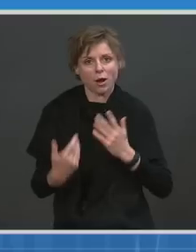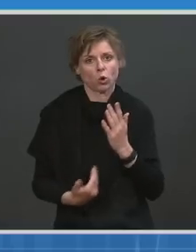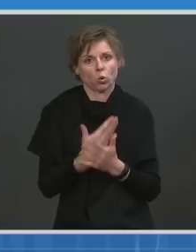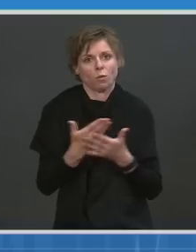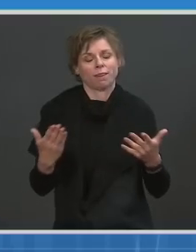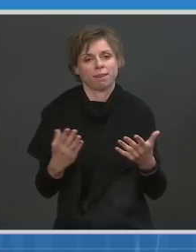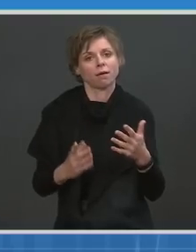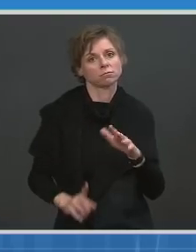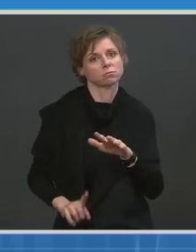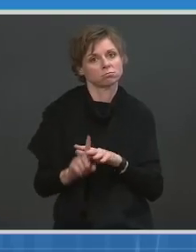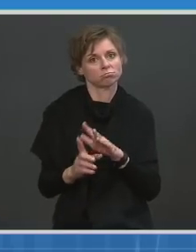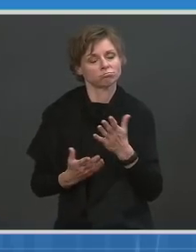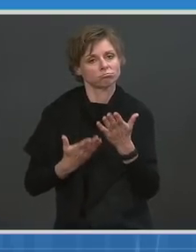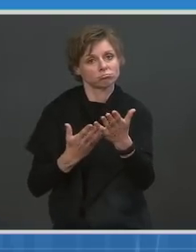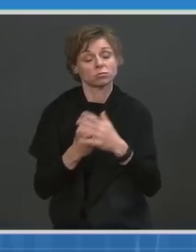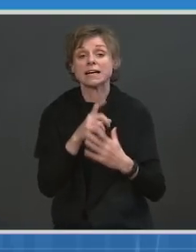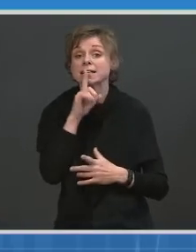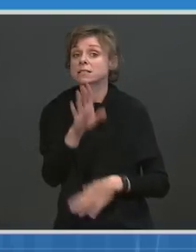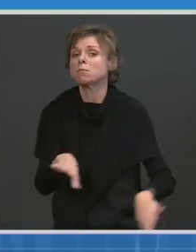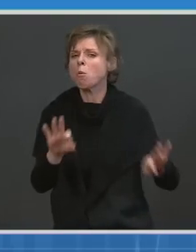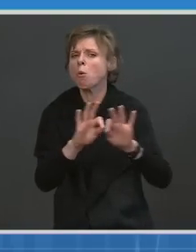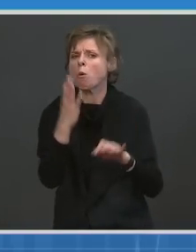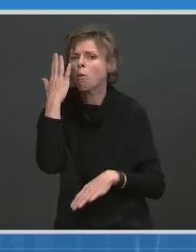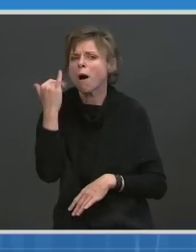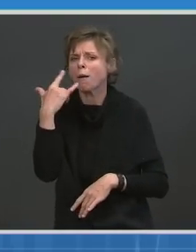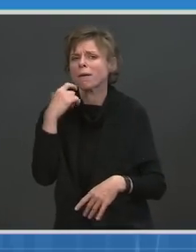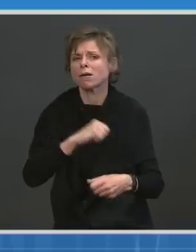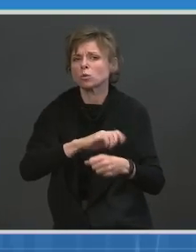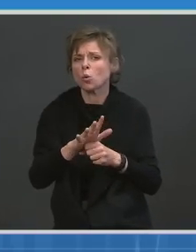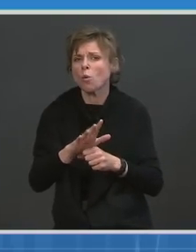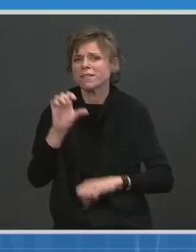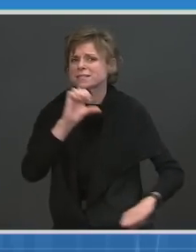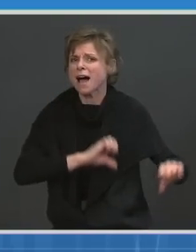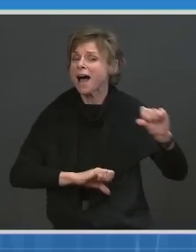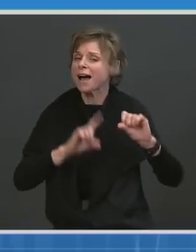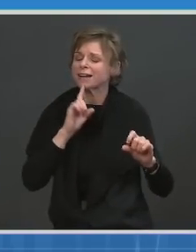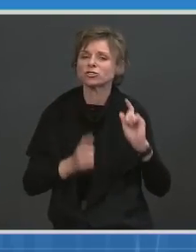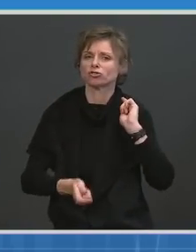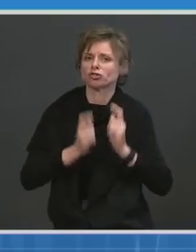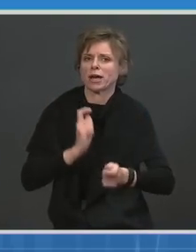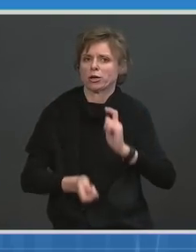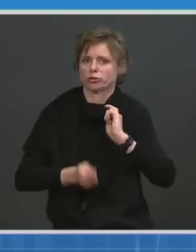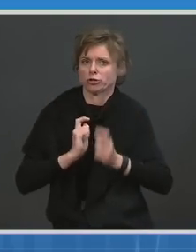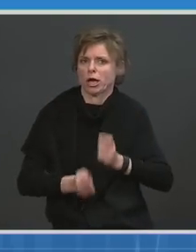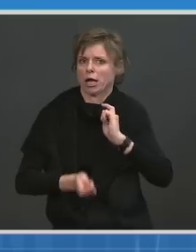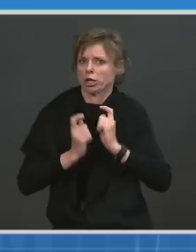This is essential since the science of COVID-19 is rapidly changing with new data emerging every week.